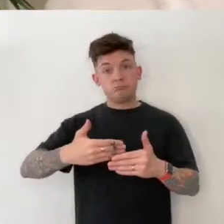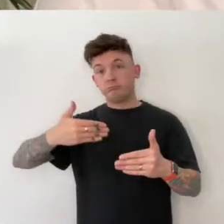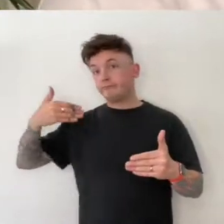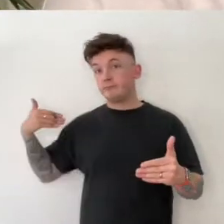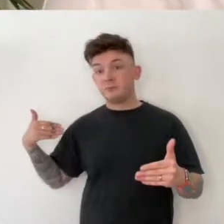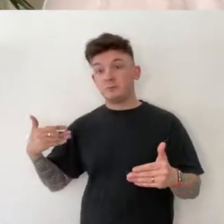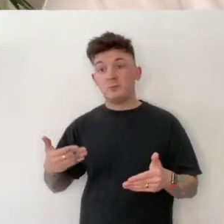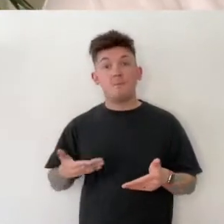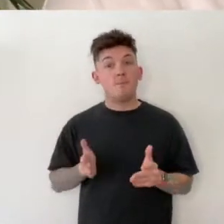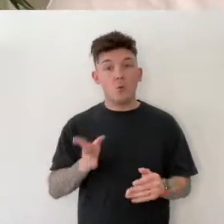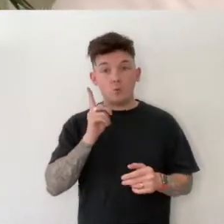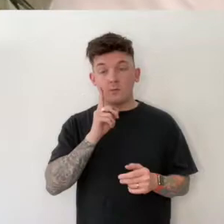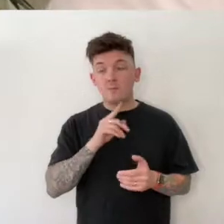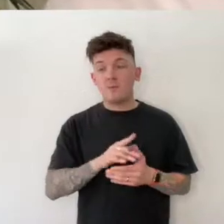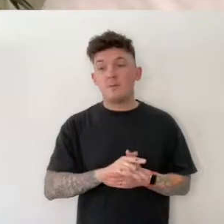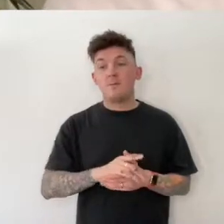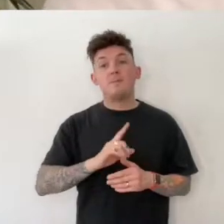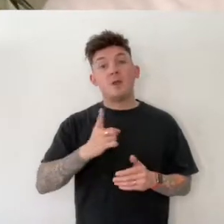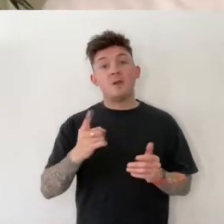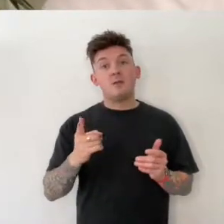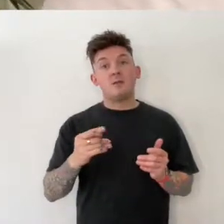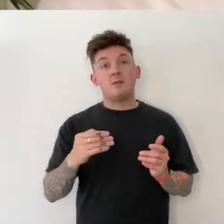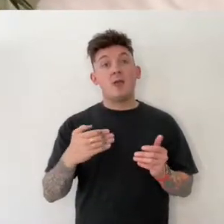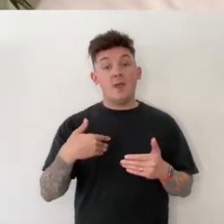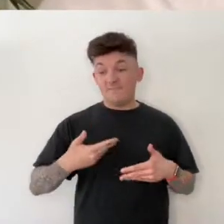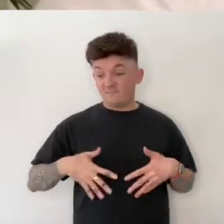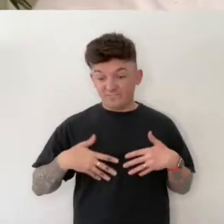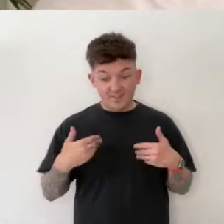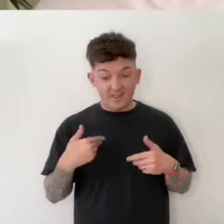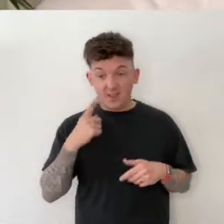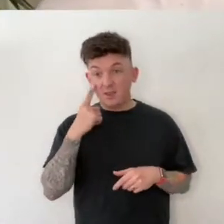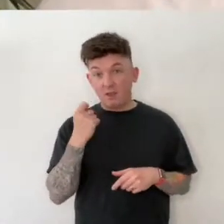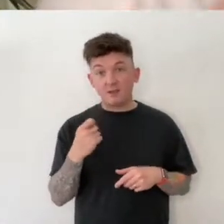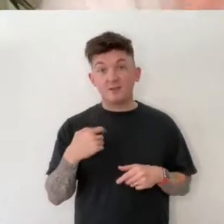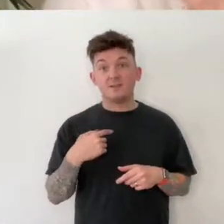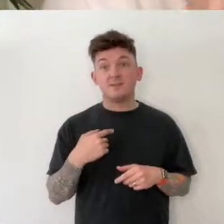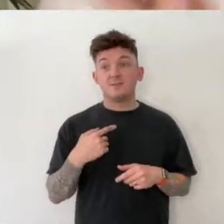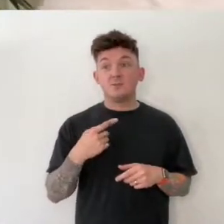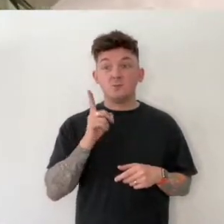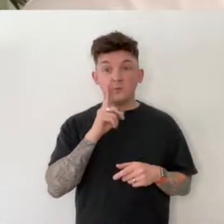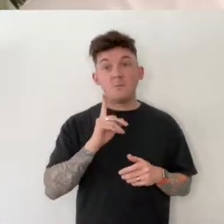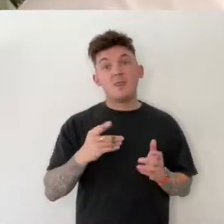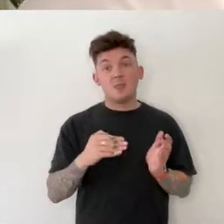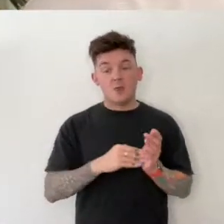it, you've always known it, but now legally it is reflected that way. totally yes i feel